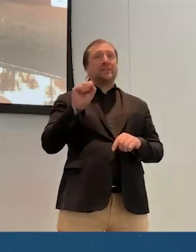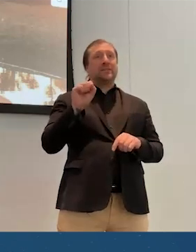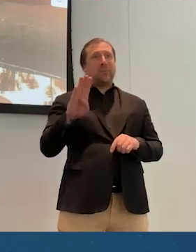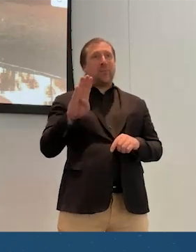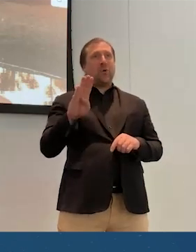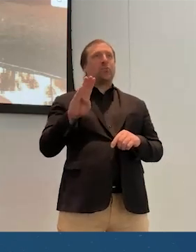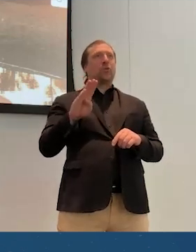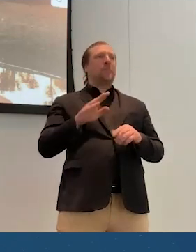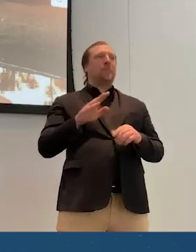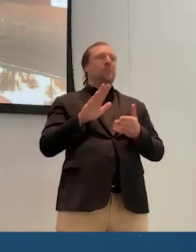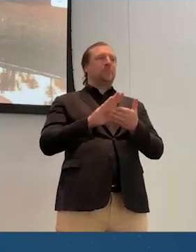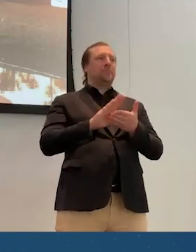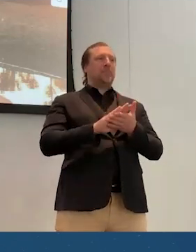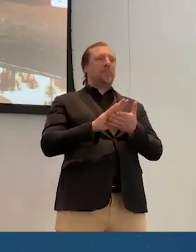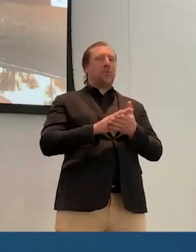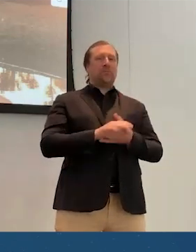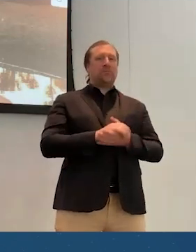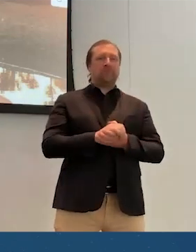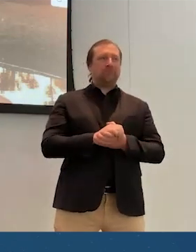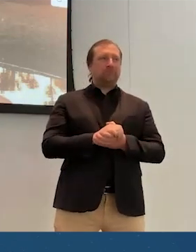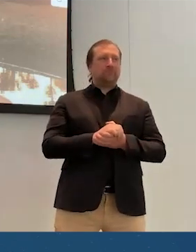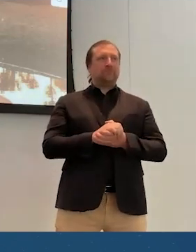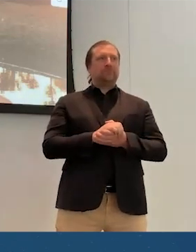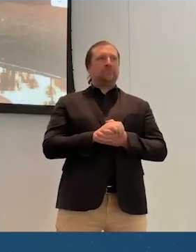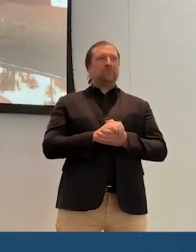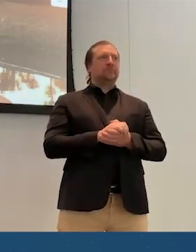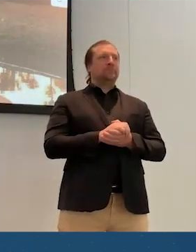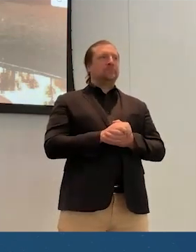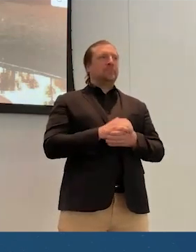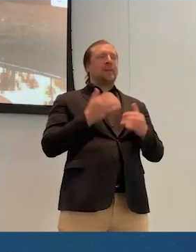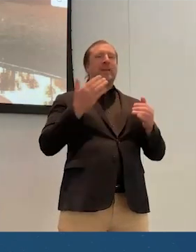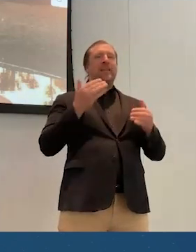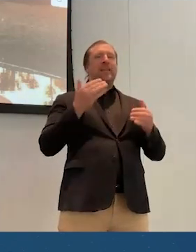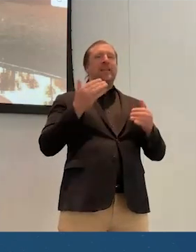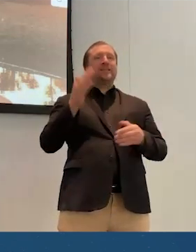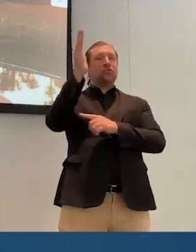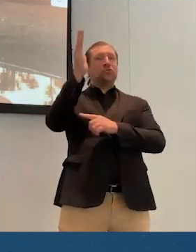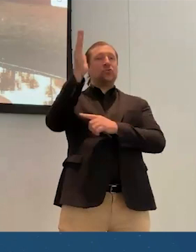In this talk, I will cover three main areas.